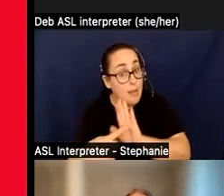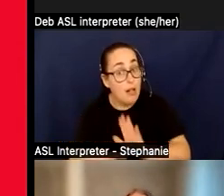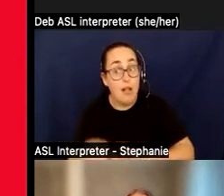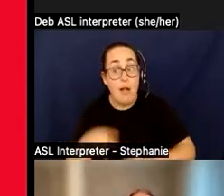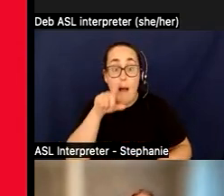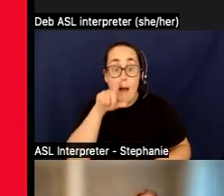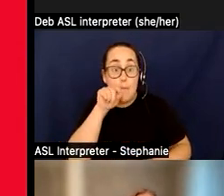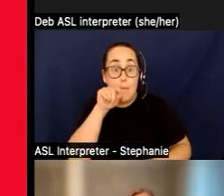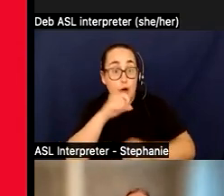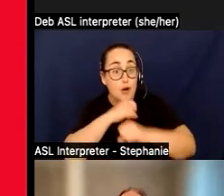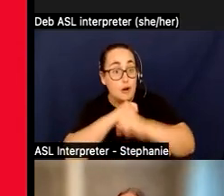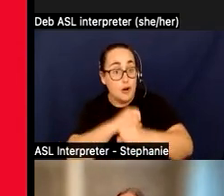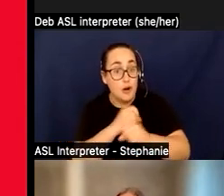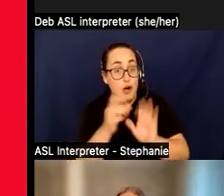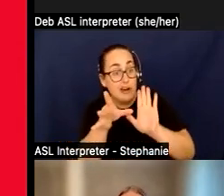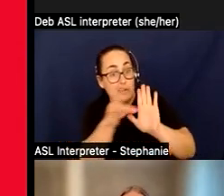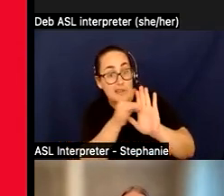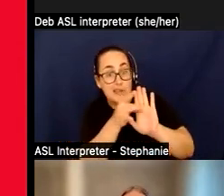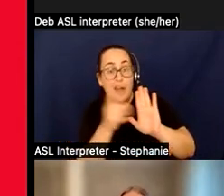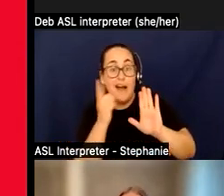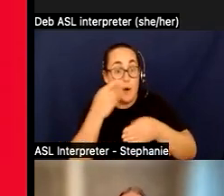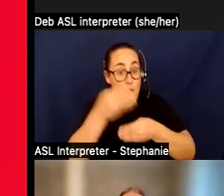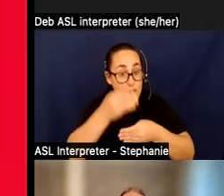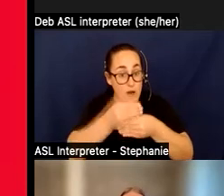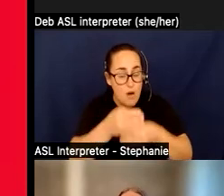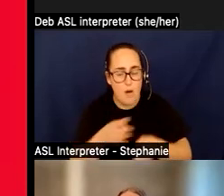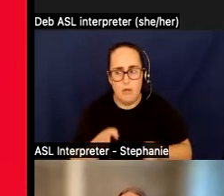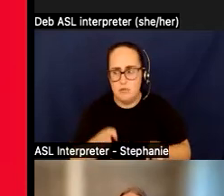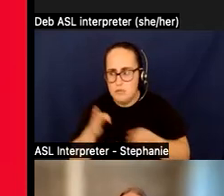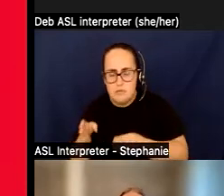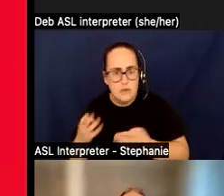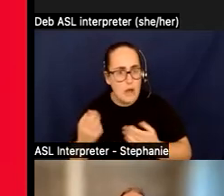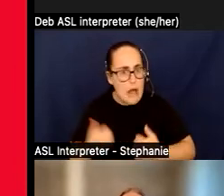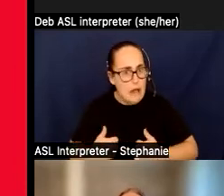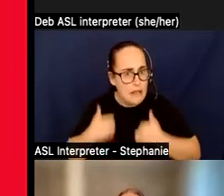even a living artwork like a garden. Some of the possibilities are really endless. Here. Again,